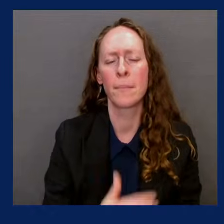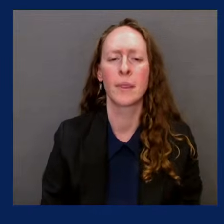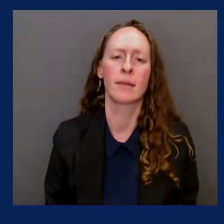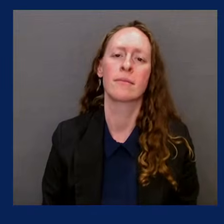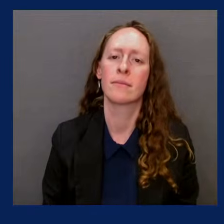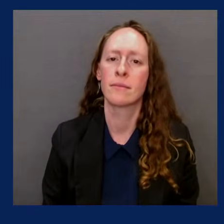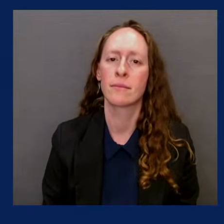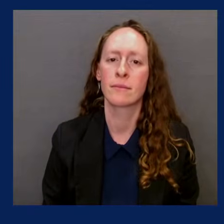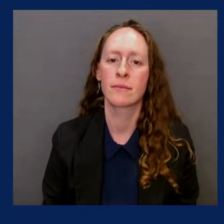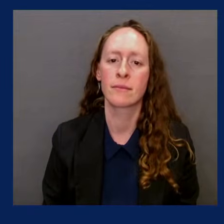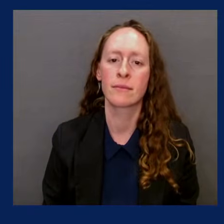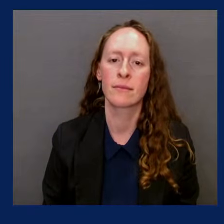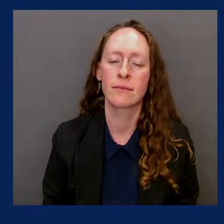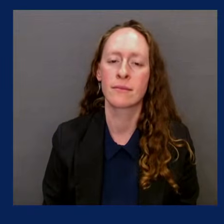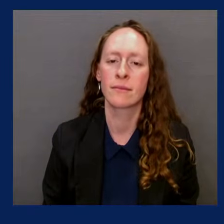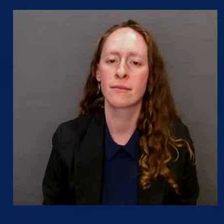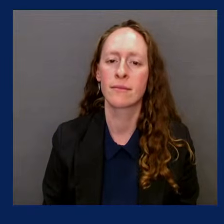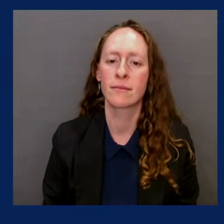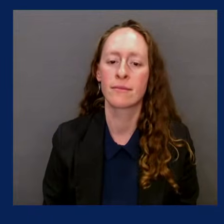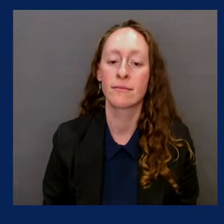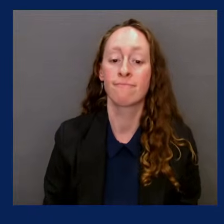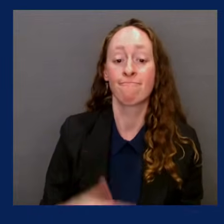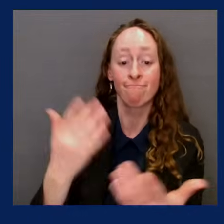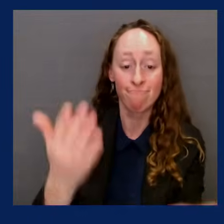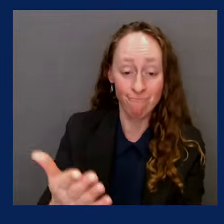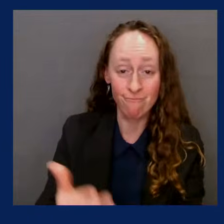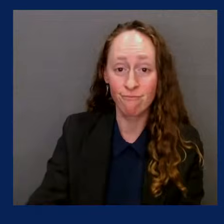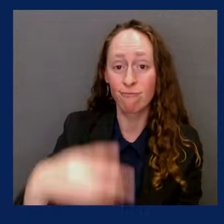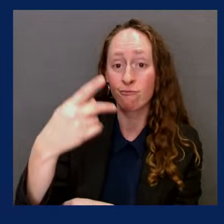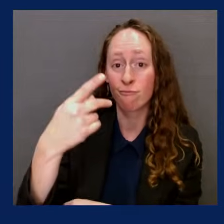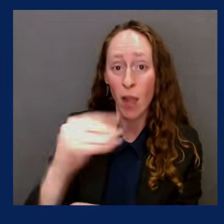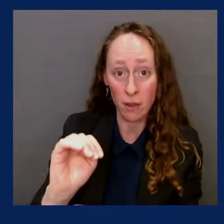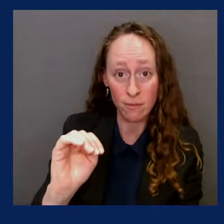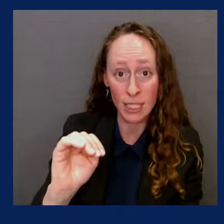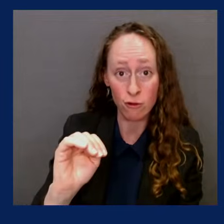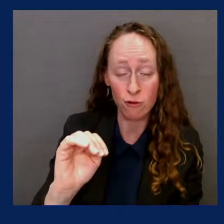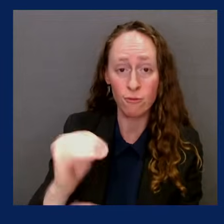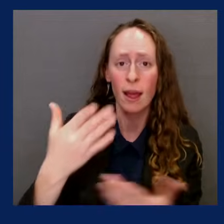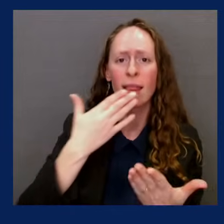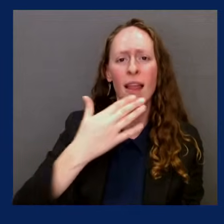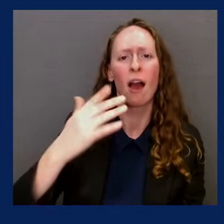quite frankly, during this difficult hour. Over the past few weeks and for many months before,